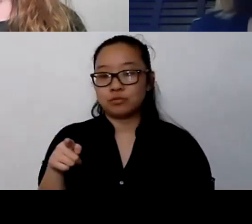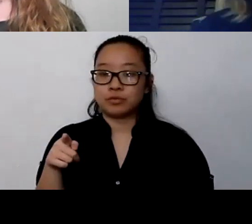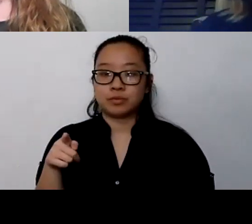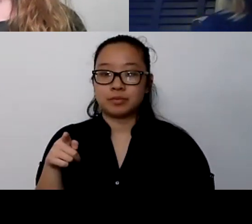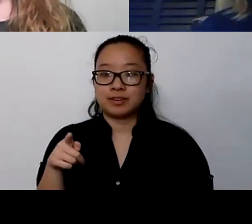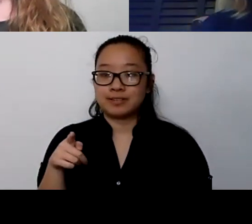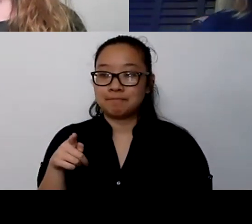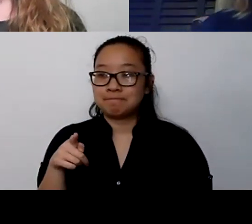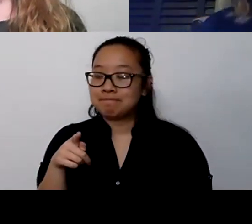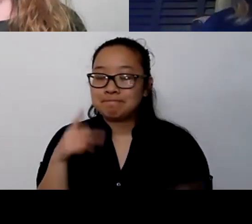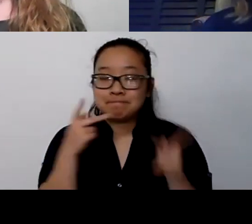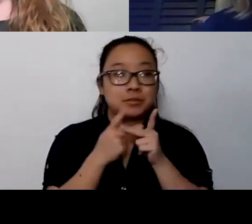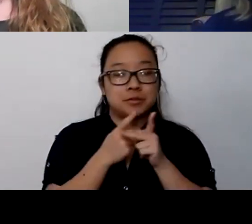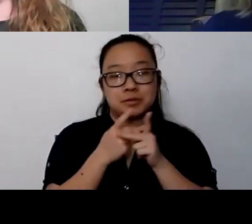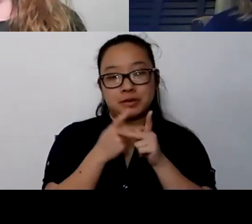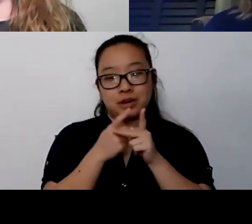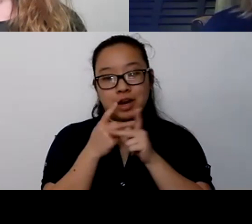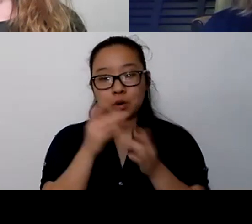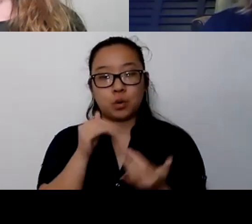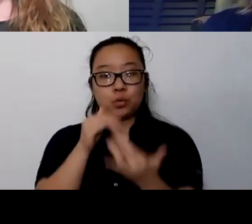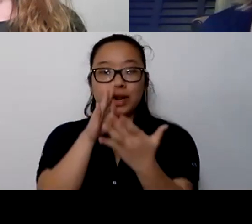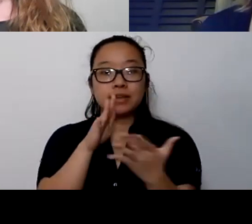to make those connections in the meantime. But thank you for your question.